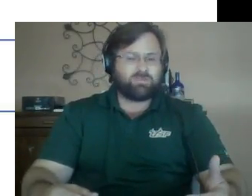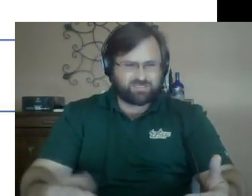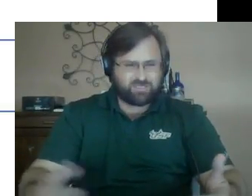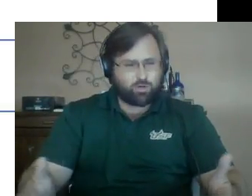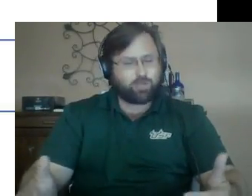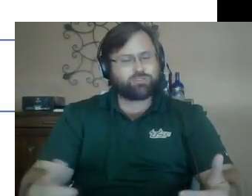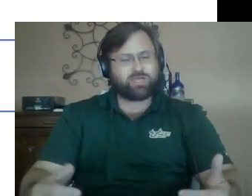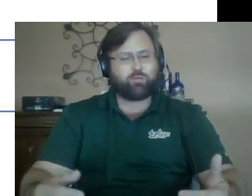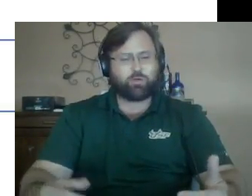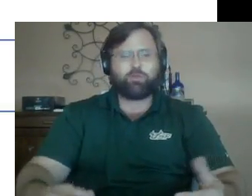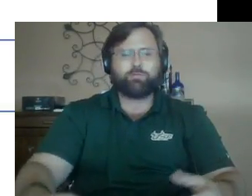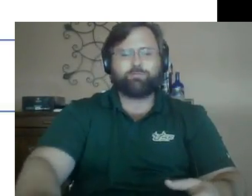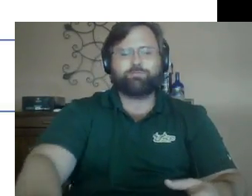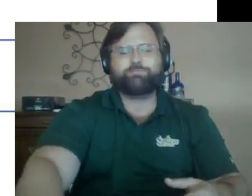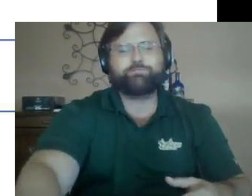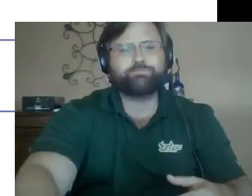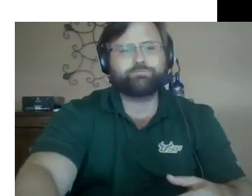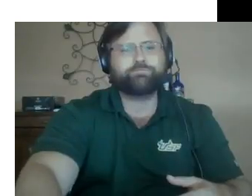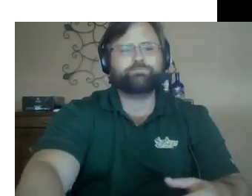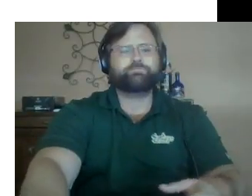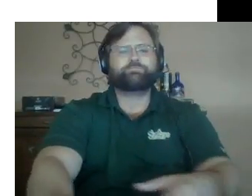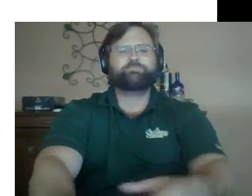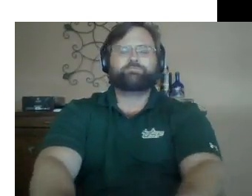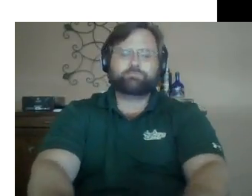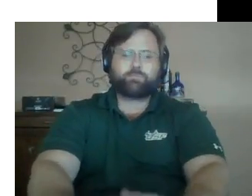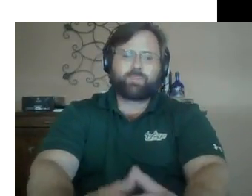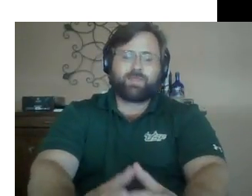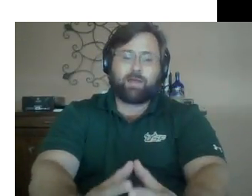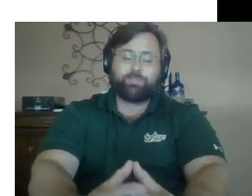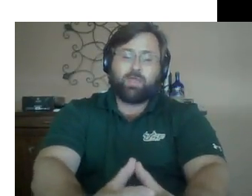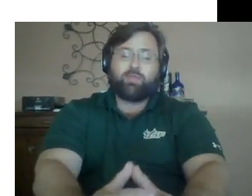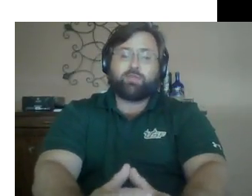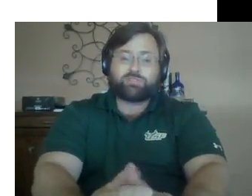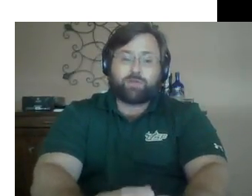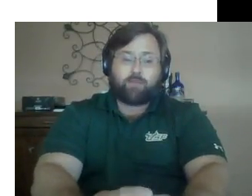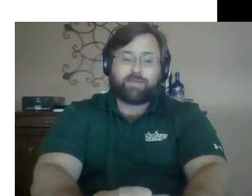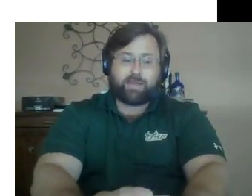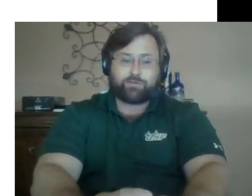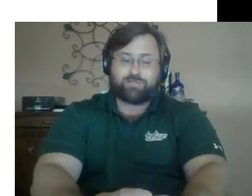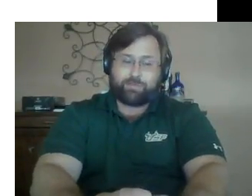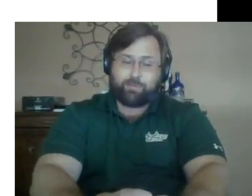doesn't the girl understand the word now there are some common errors that people